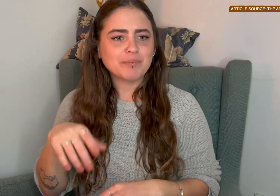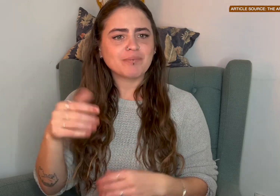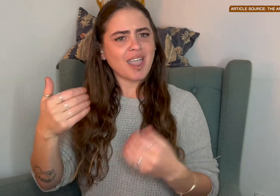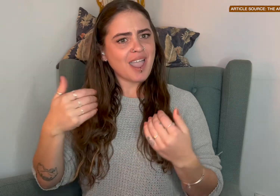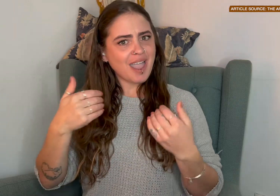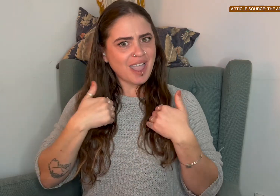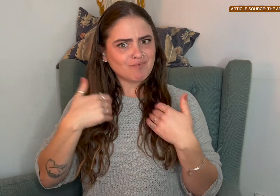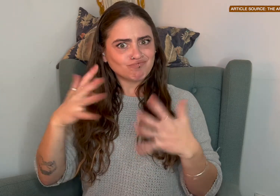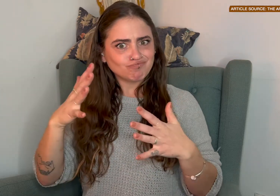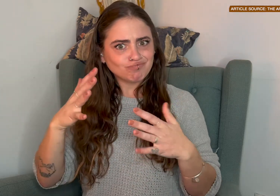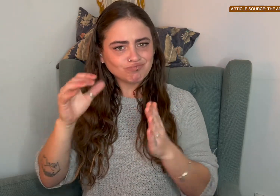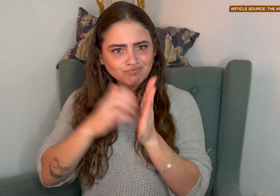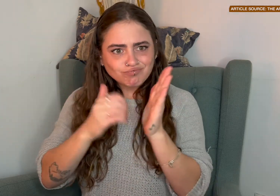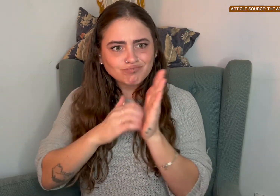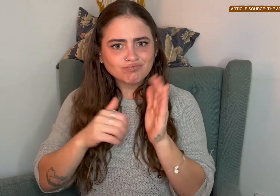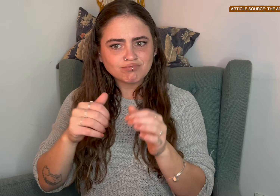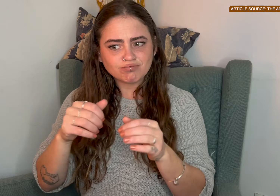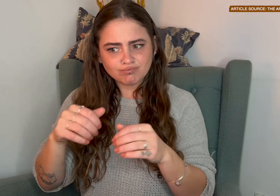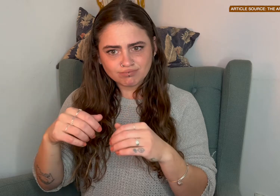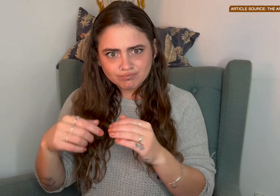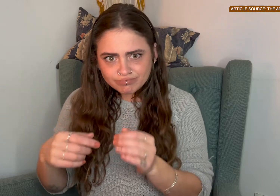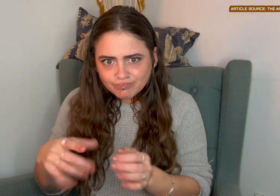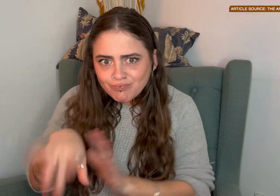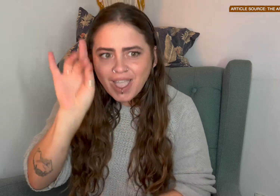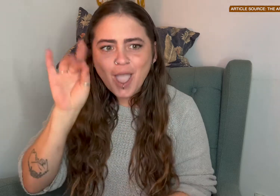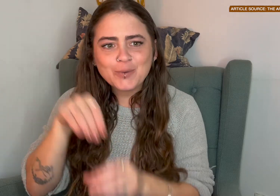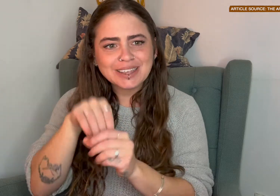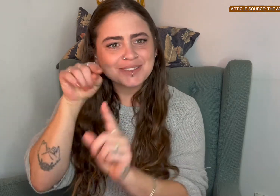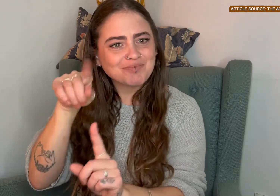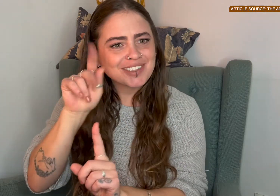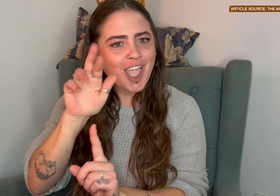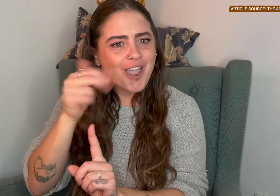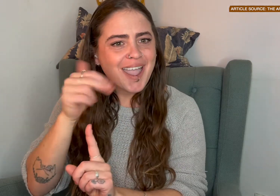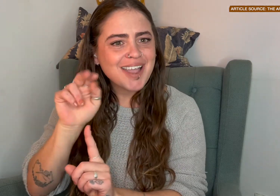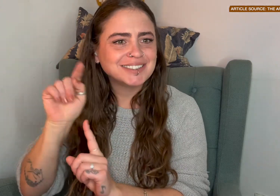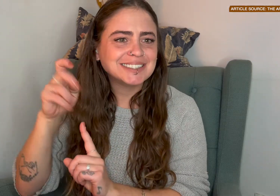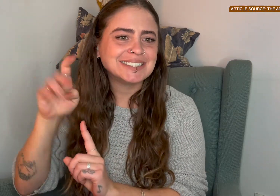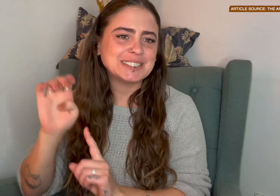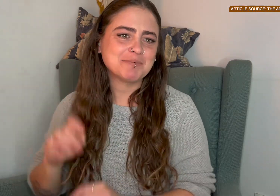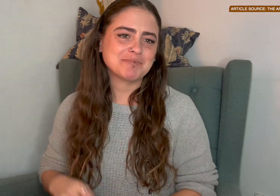have been unearthed at Karahan Tepe.